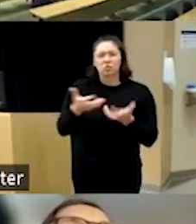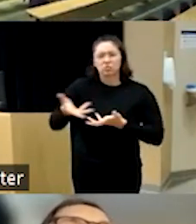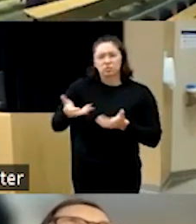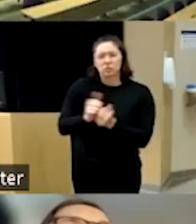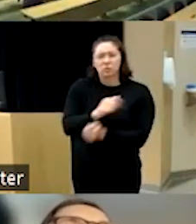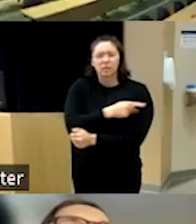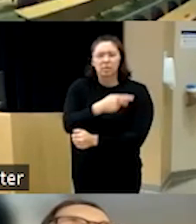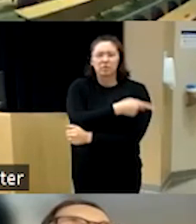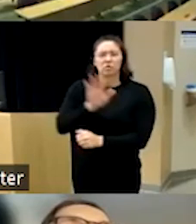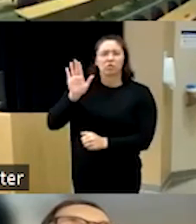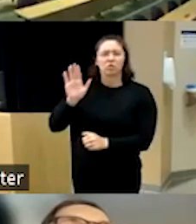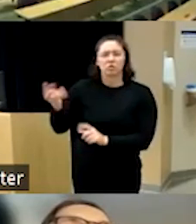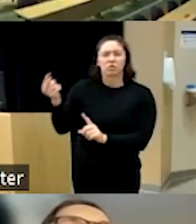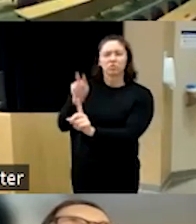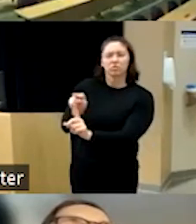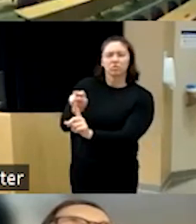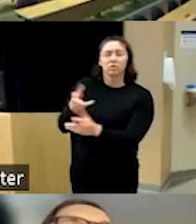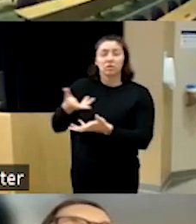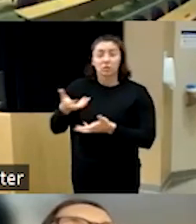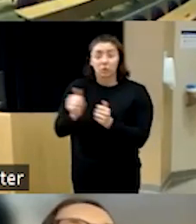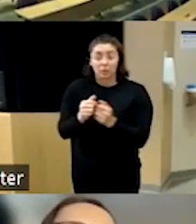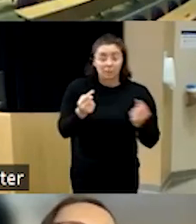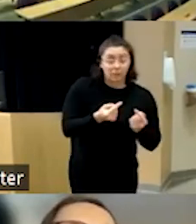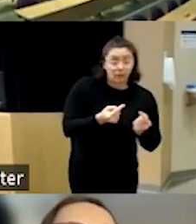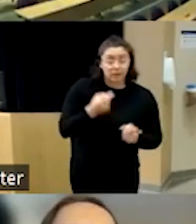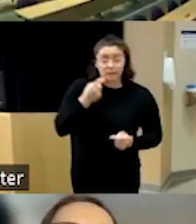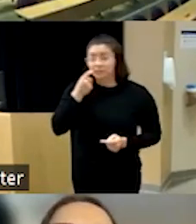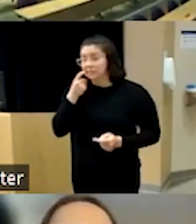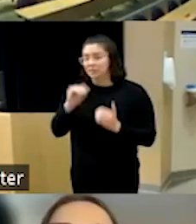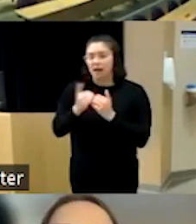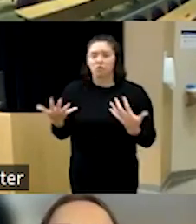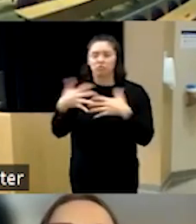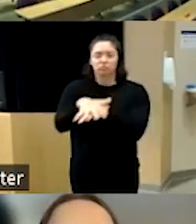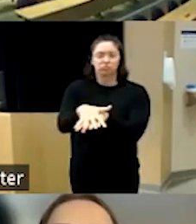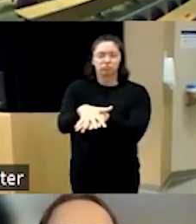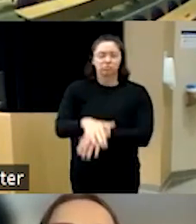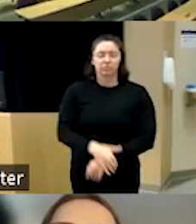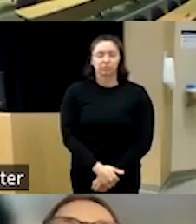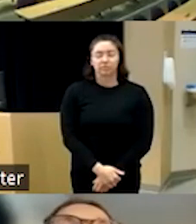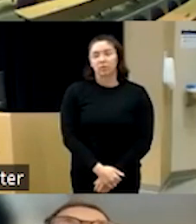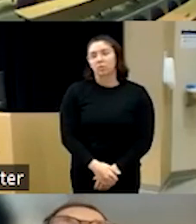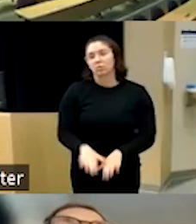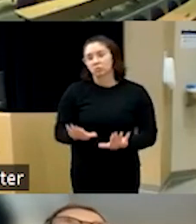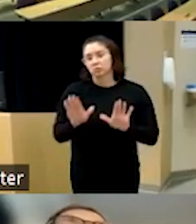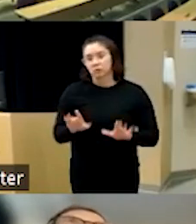from the standpoint of the interaction between pain and addiction um also a good question um